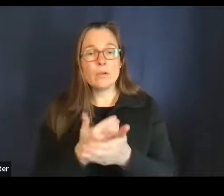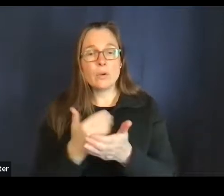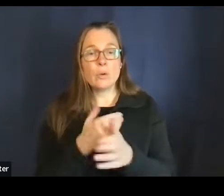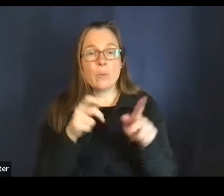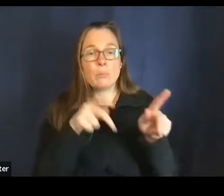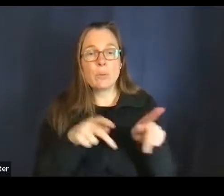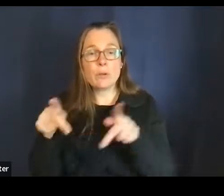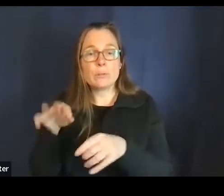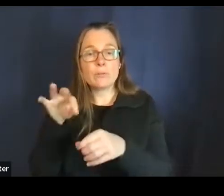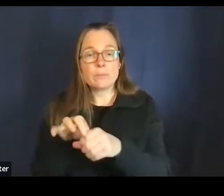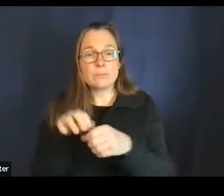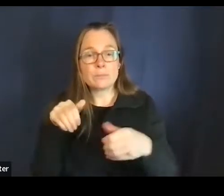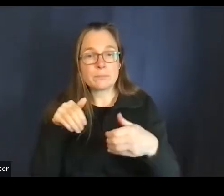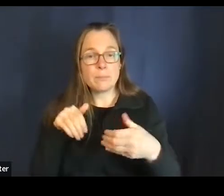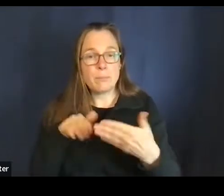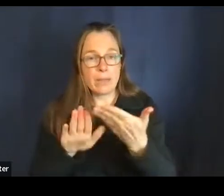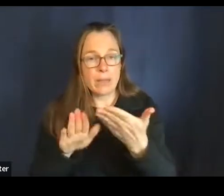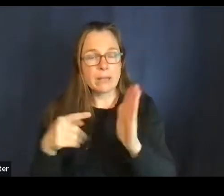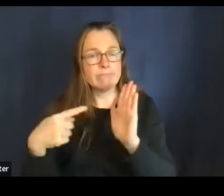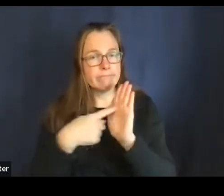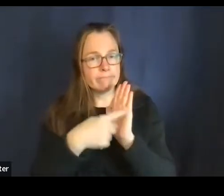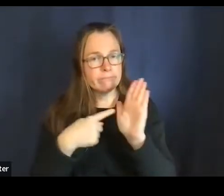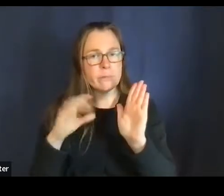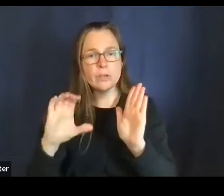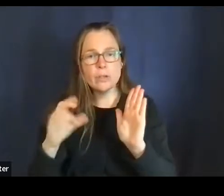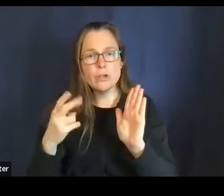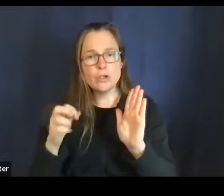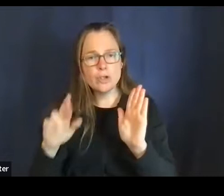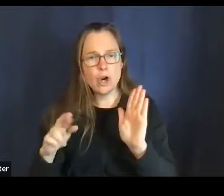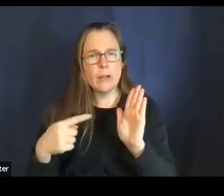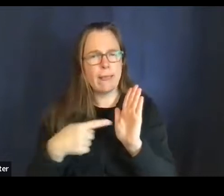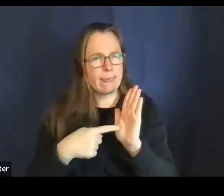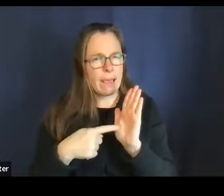That is partially layed out in the charter. But there are some details to be decided